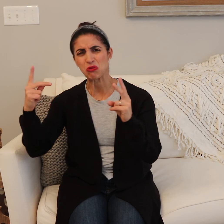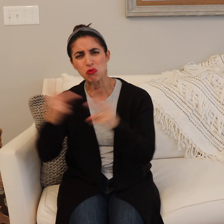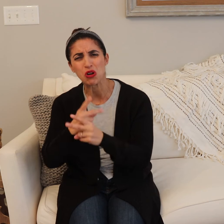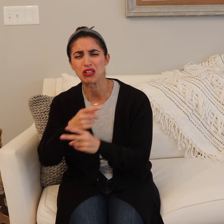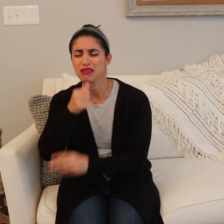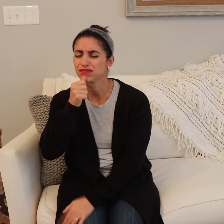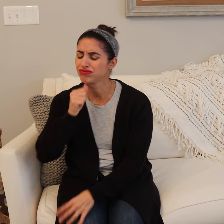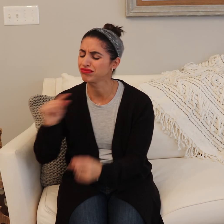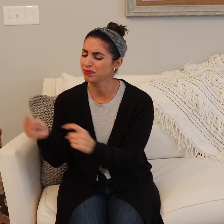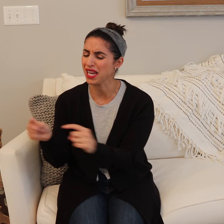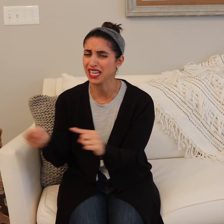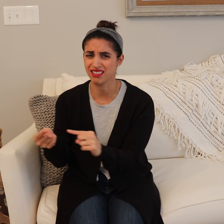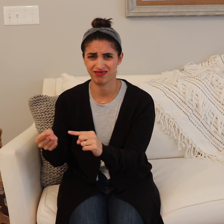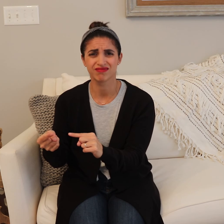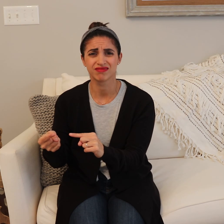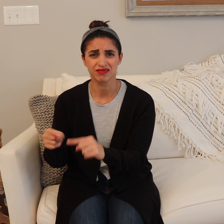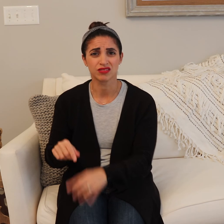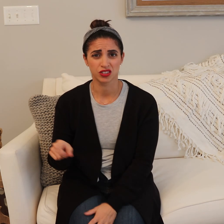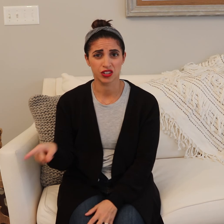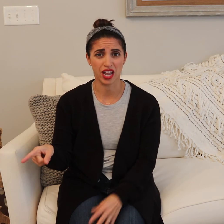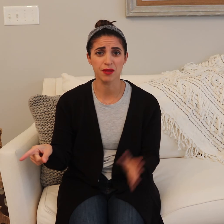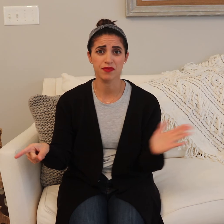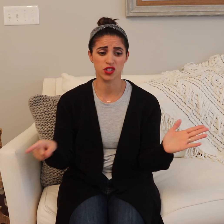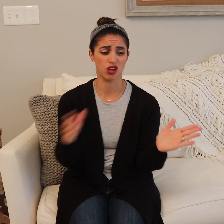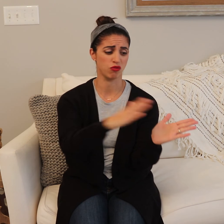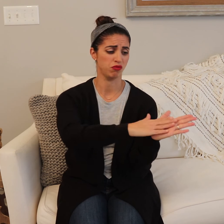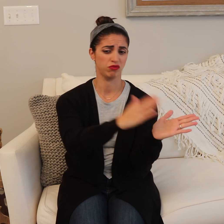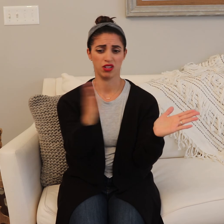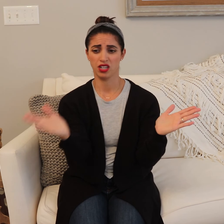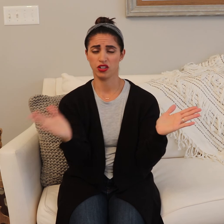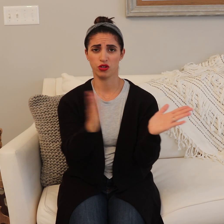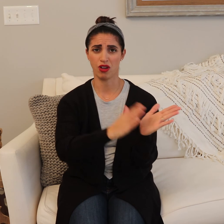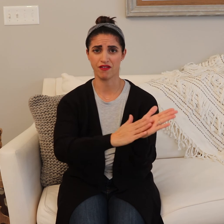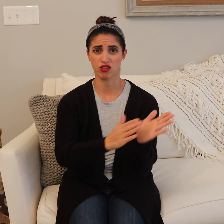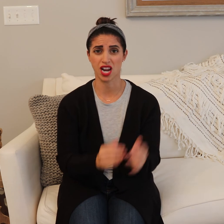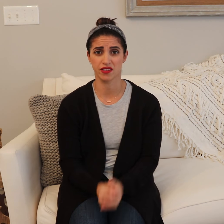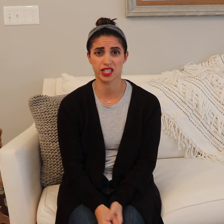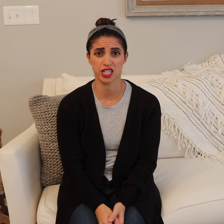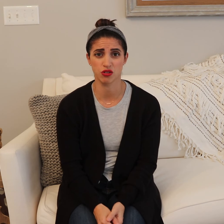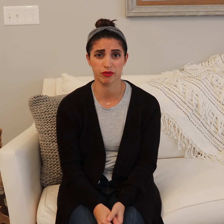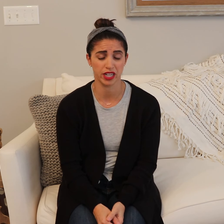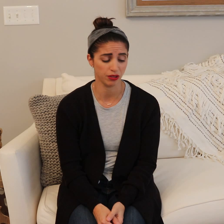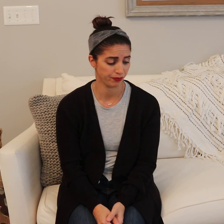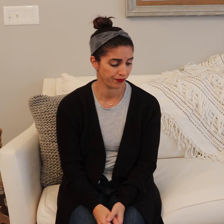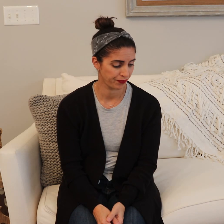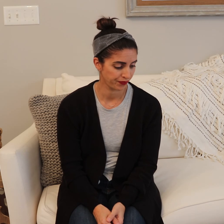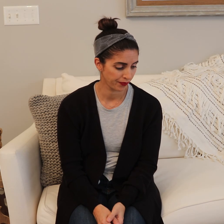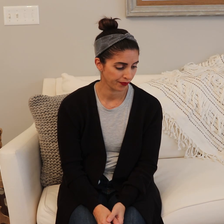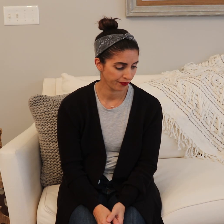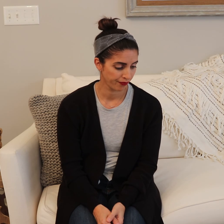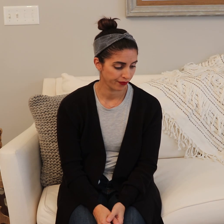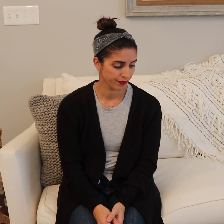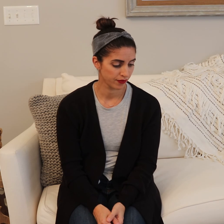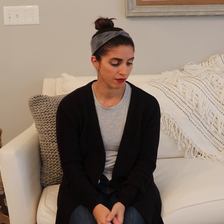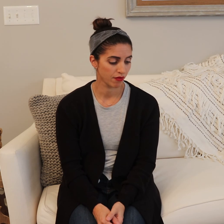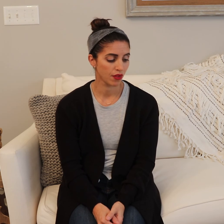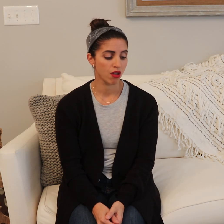means worst pain. Ok? So you have your kind of continuum there